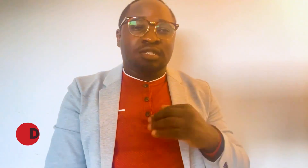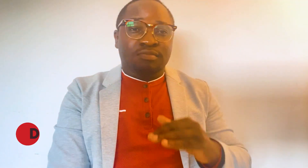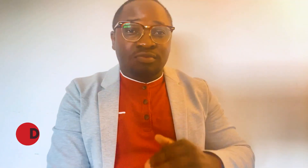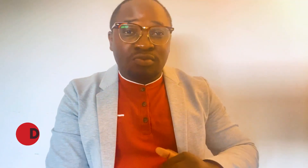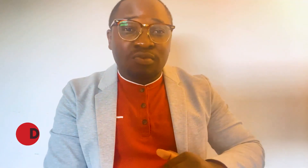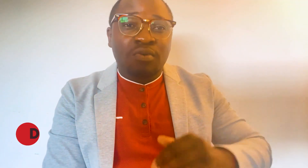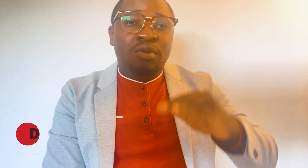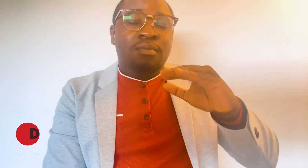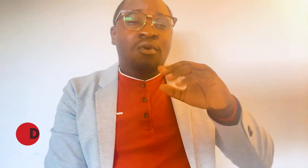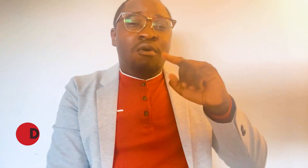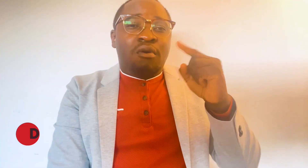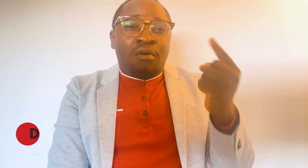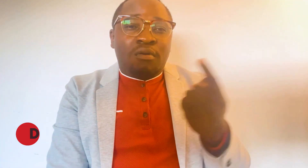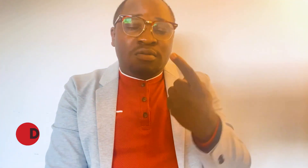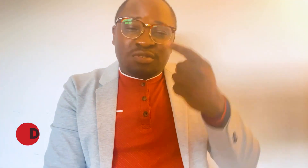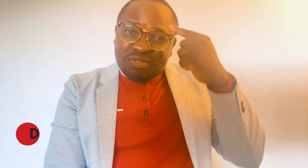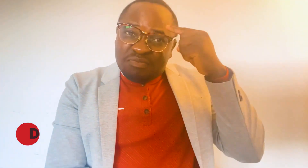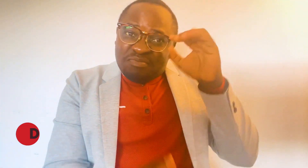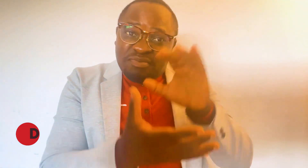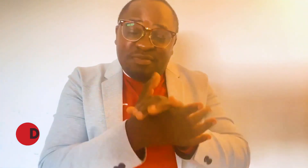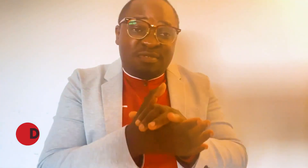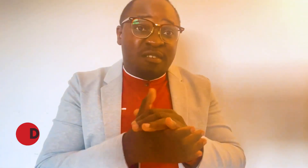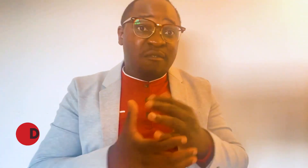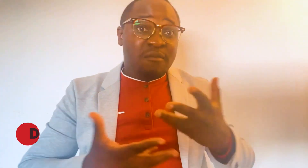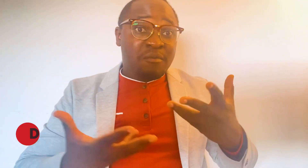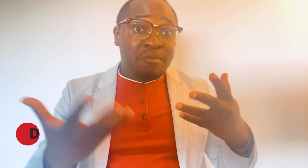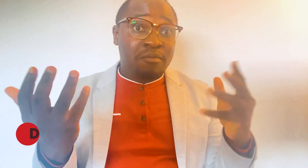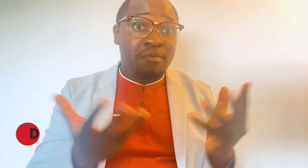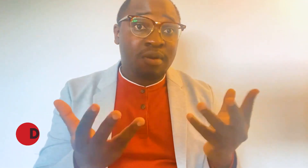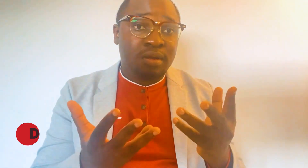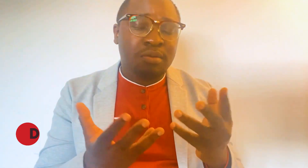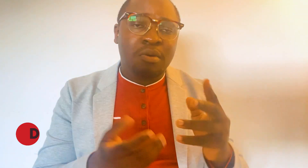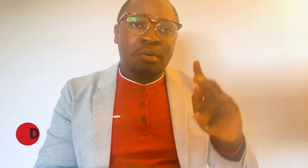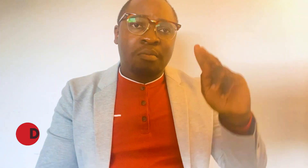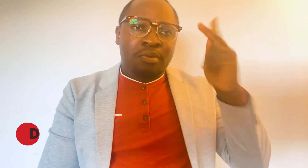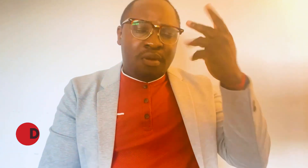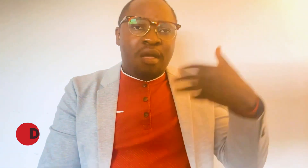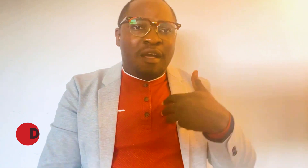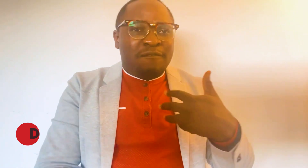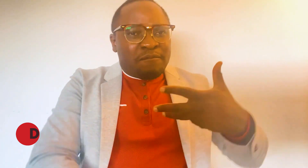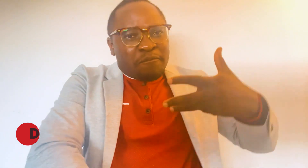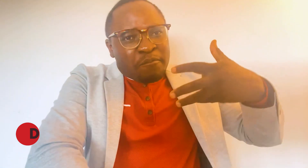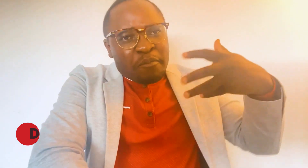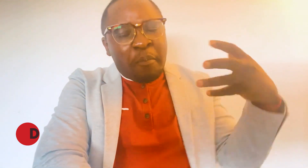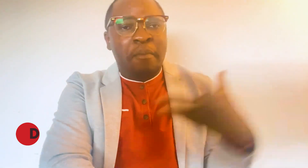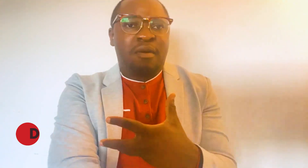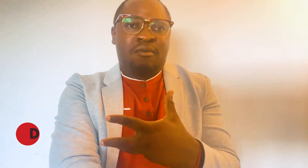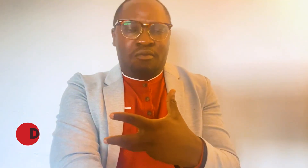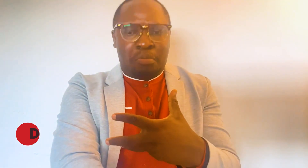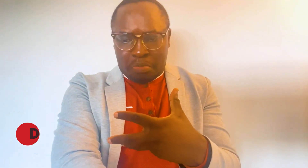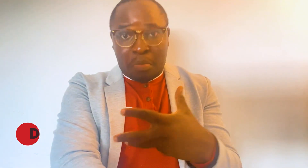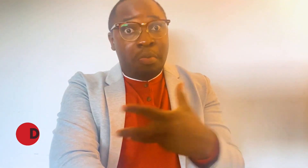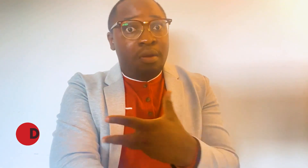Growing up, I always believed there is power in politics